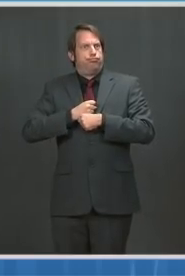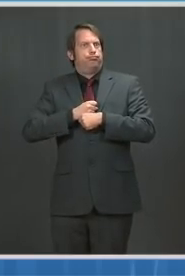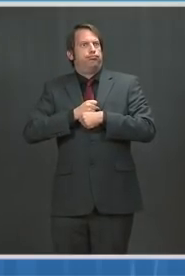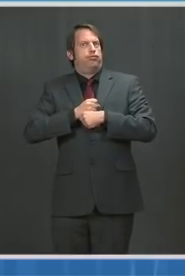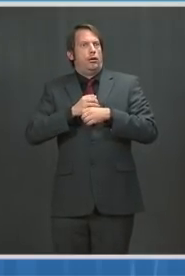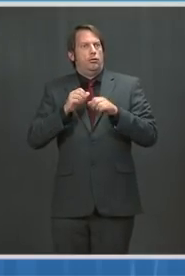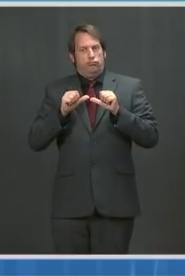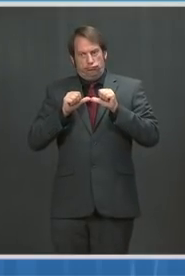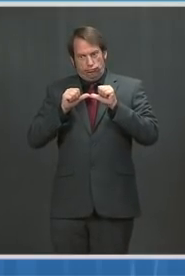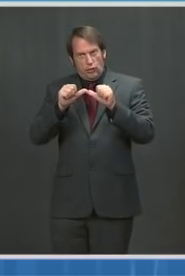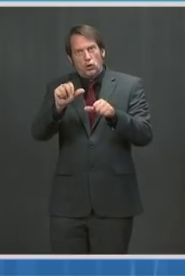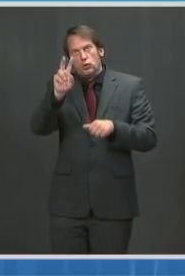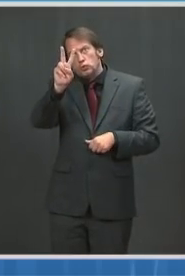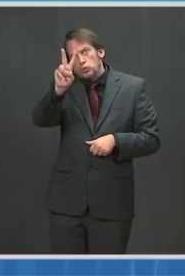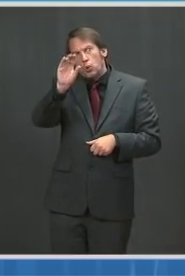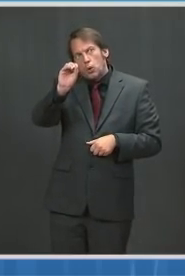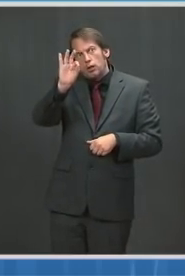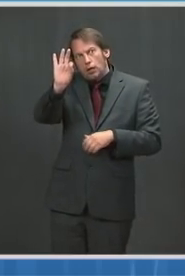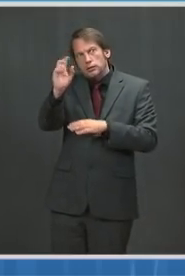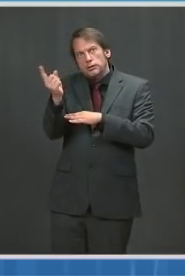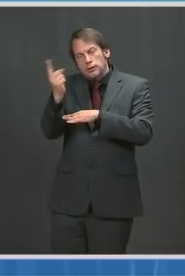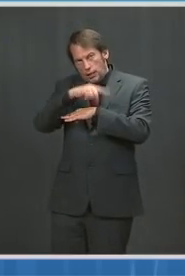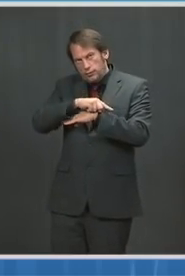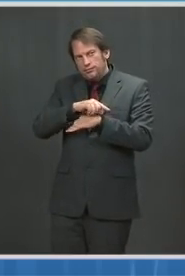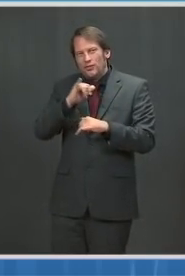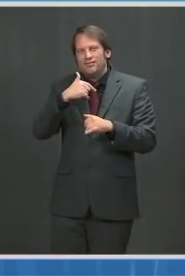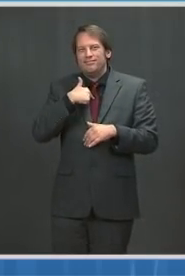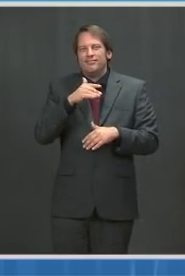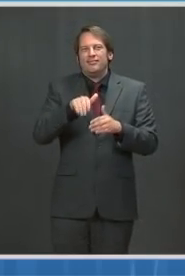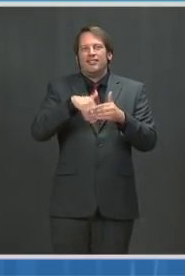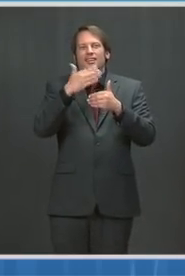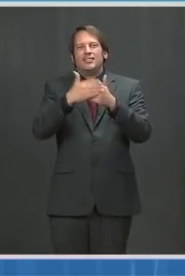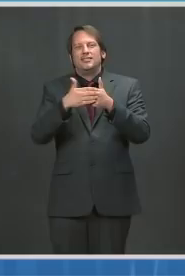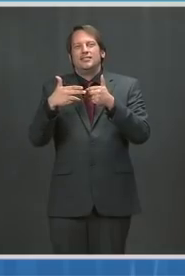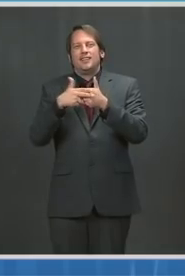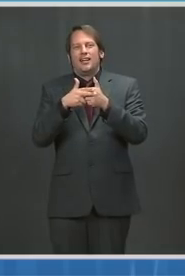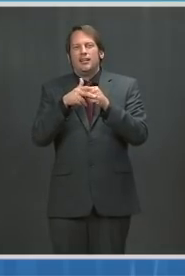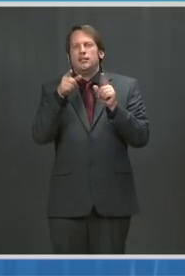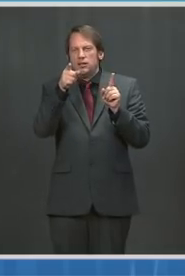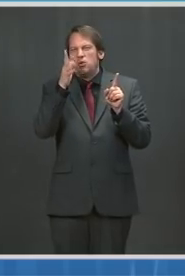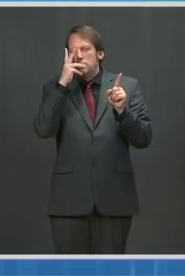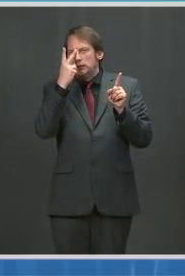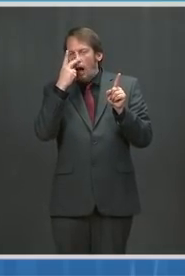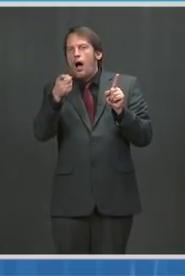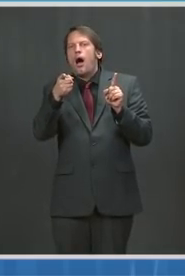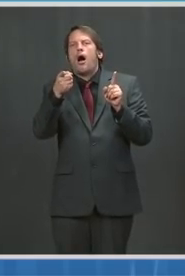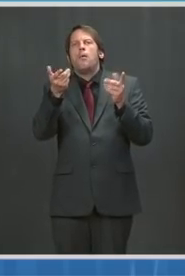Next slide. If you look at the neutralization of the live virus, you see the same thing.